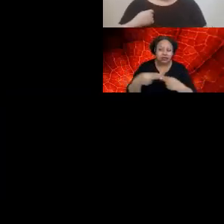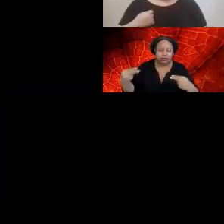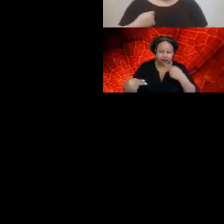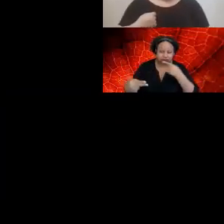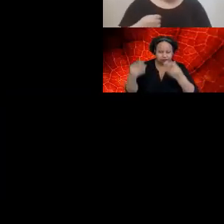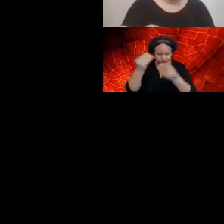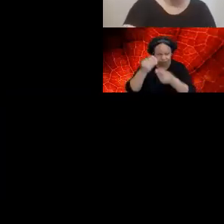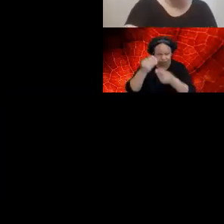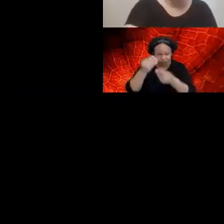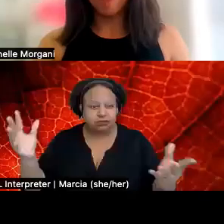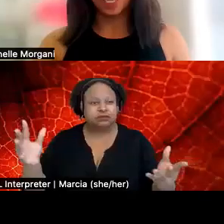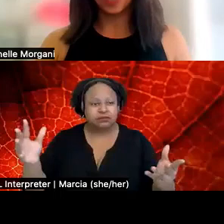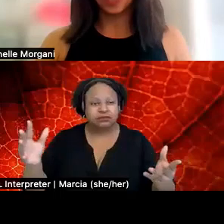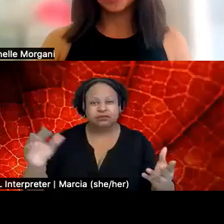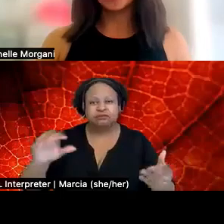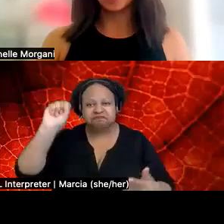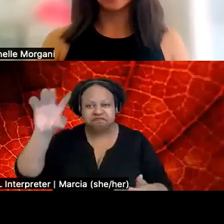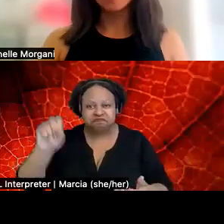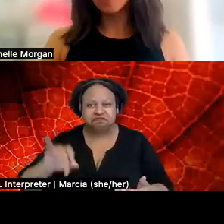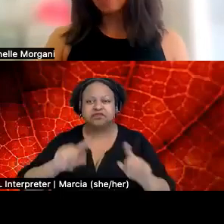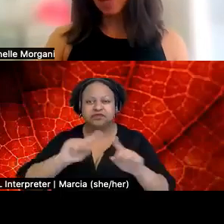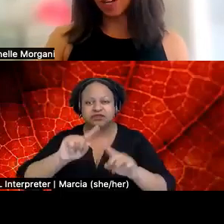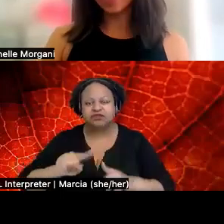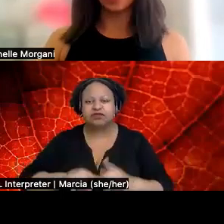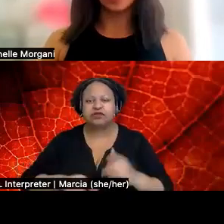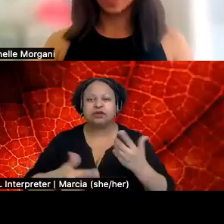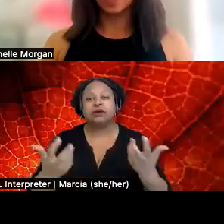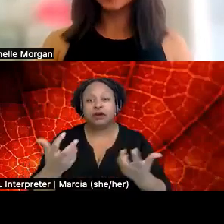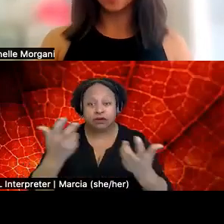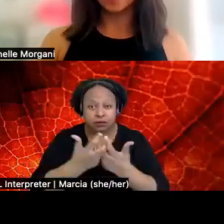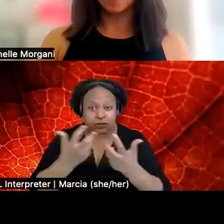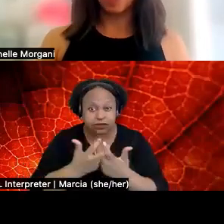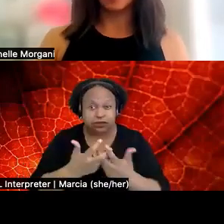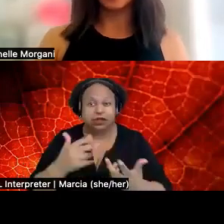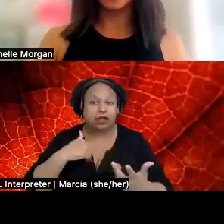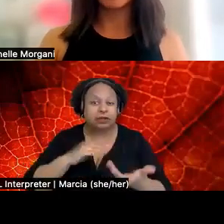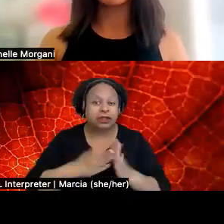a whole slew of accommodations that I will be honest, I got a little excited about with how